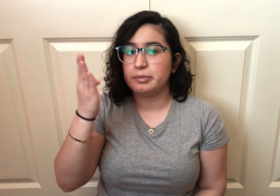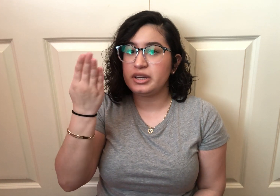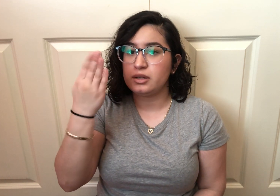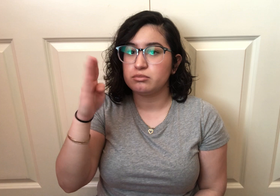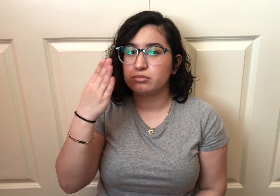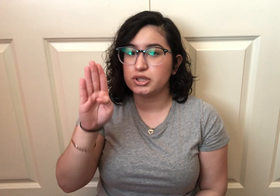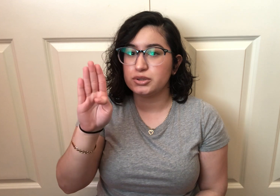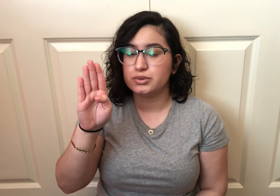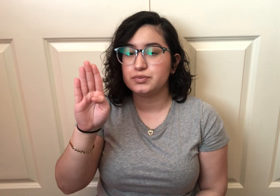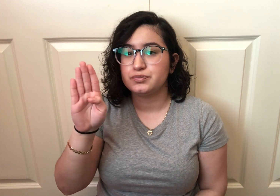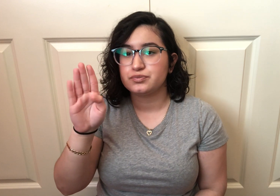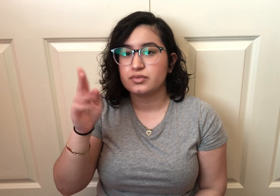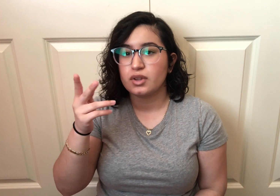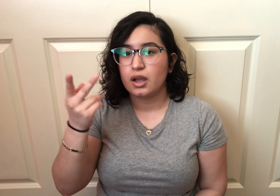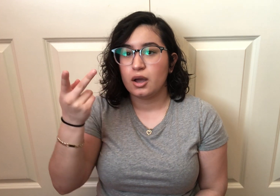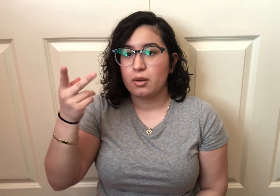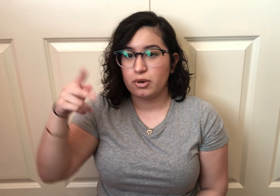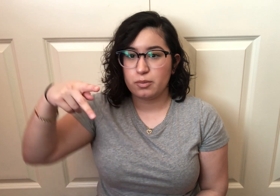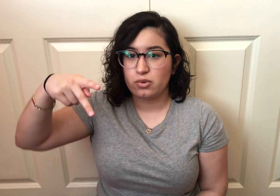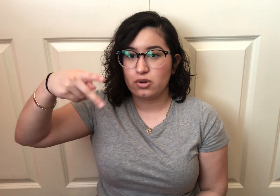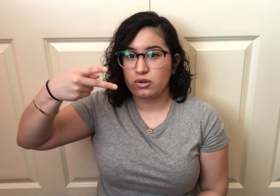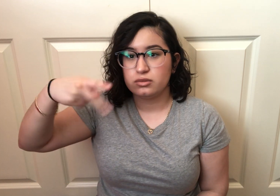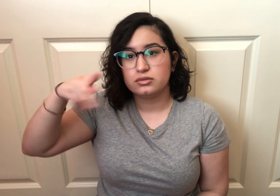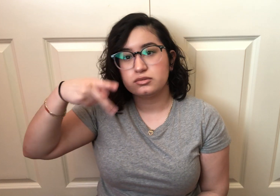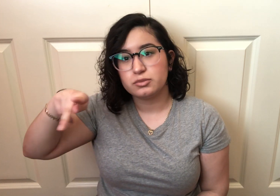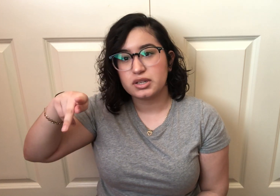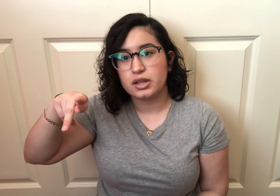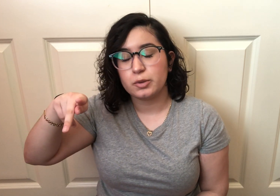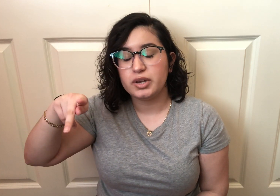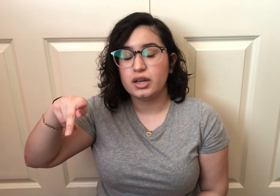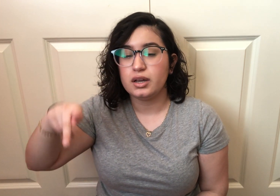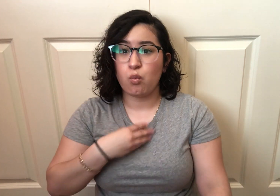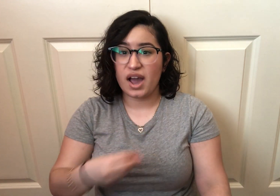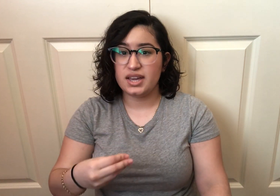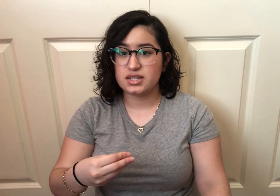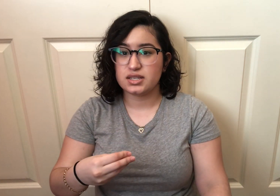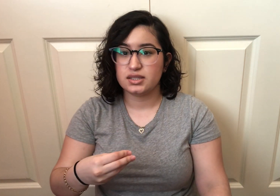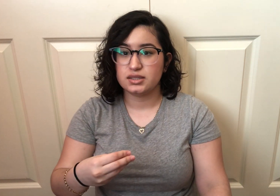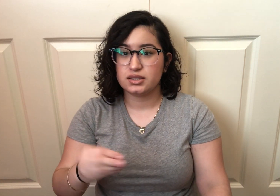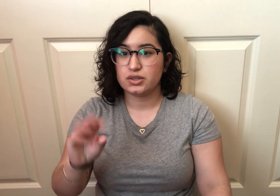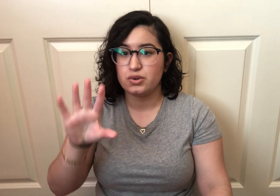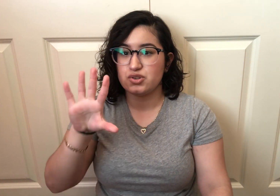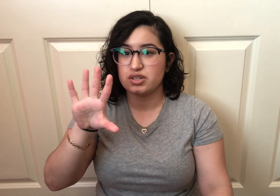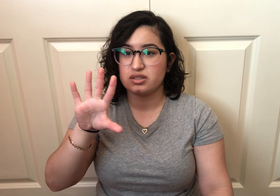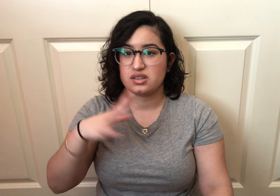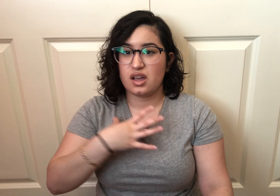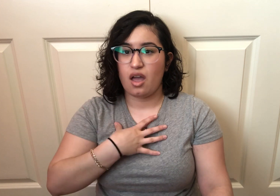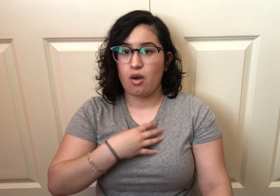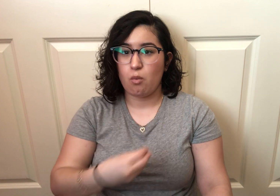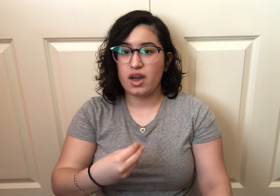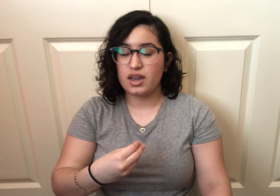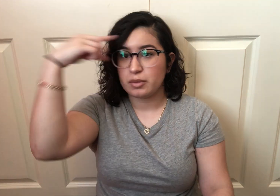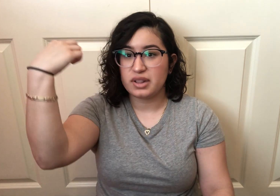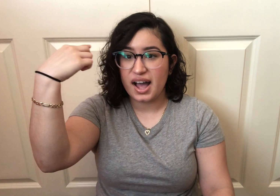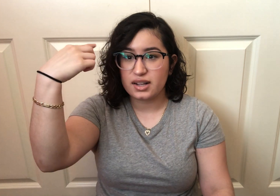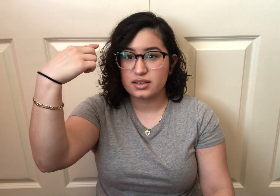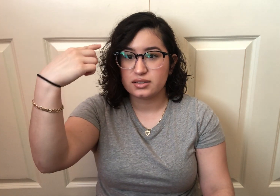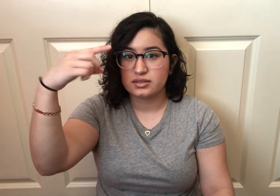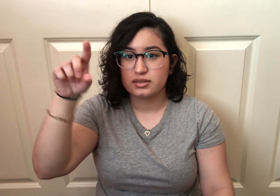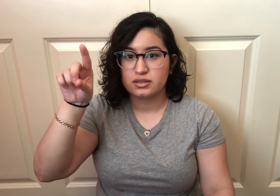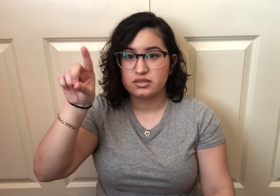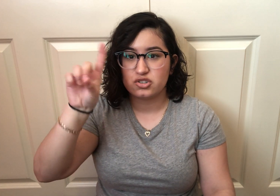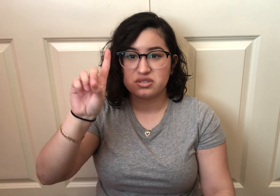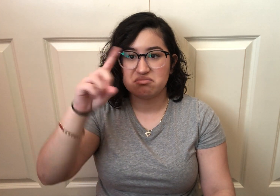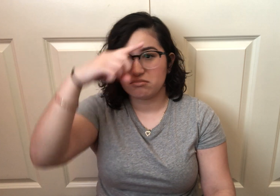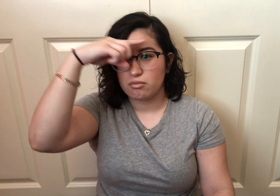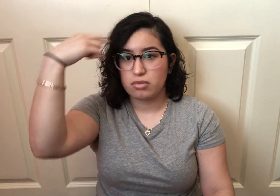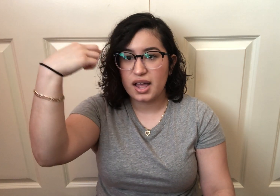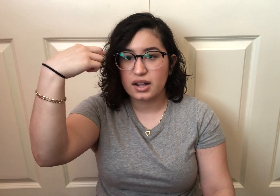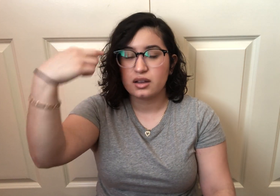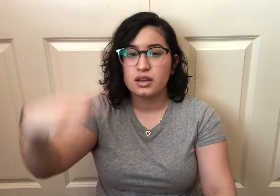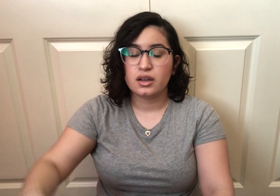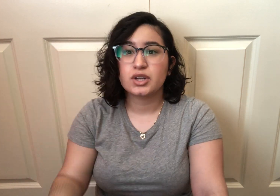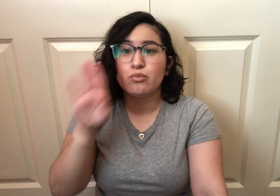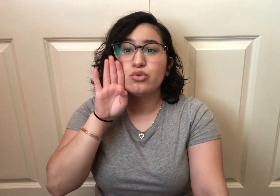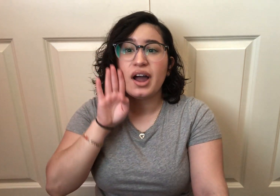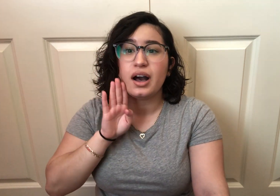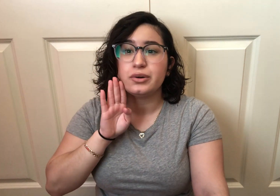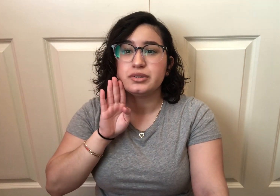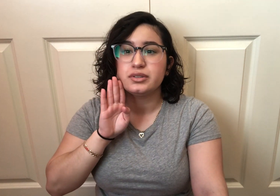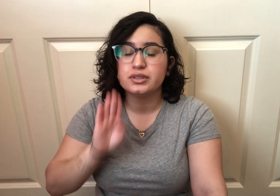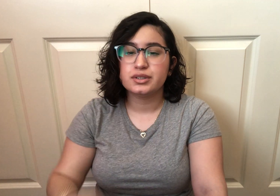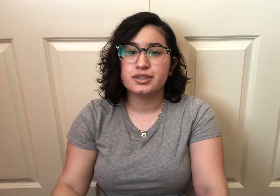'B', "blue." "Purple," you make the letter 'P'. "White," so you just, "white." "Black," "black." "Brown."